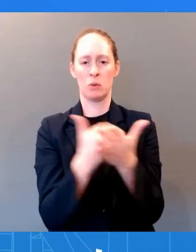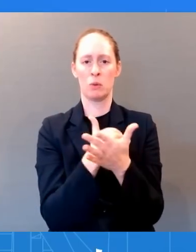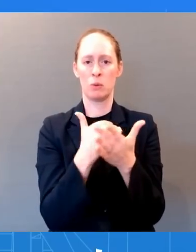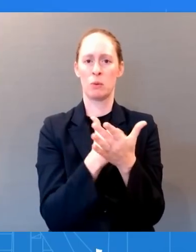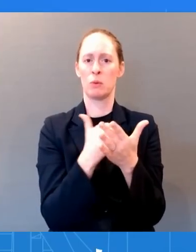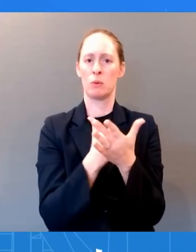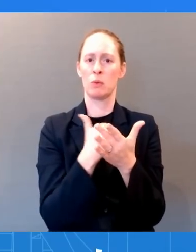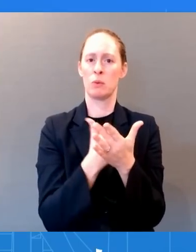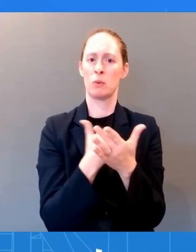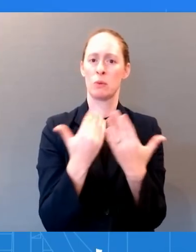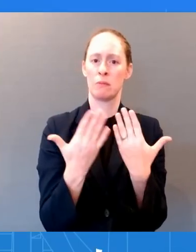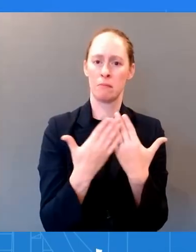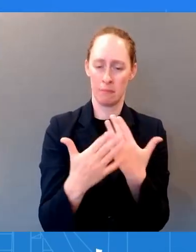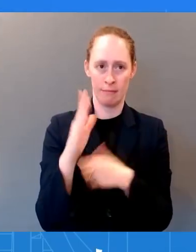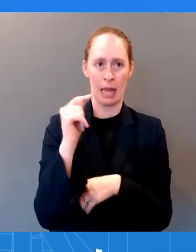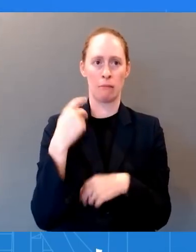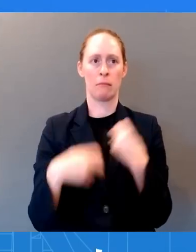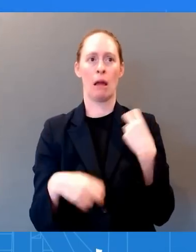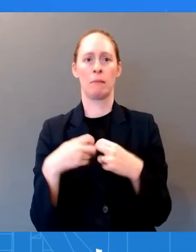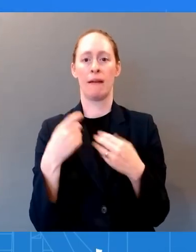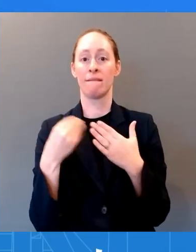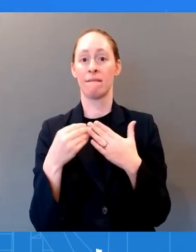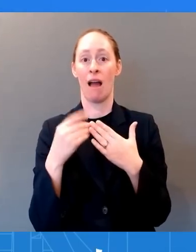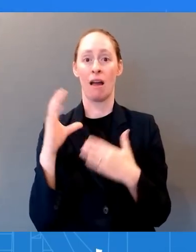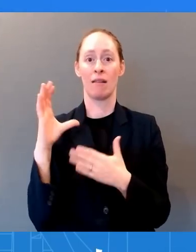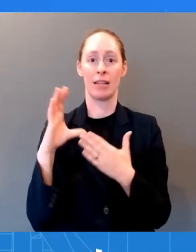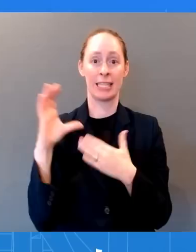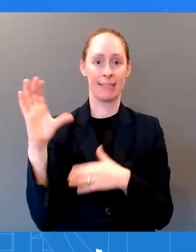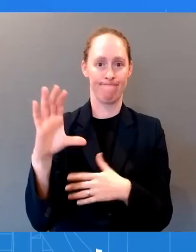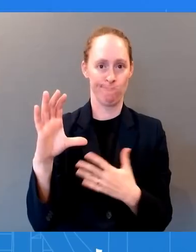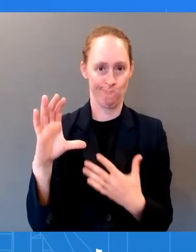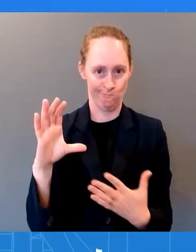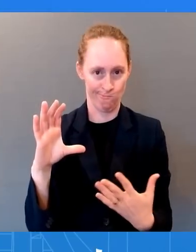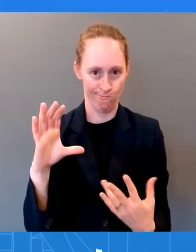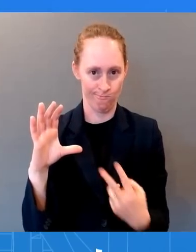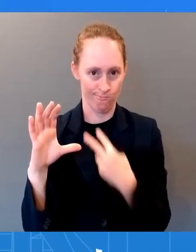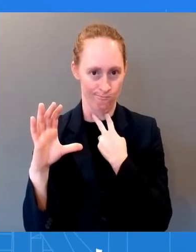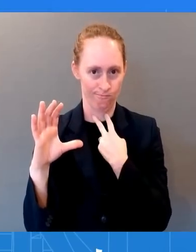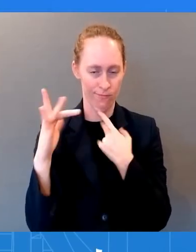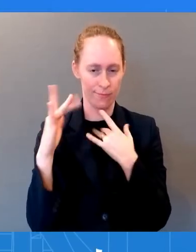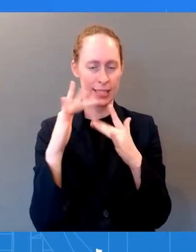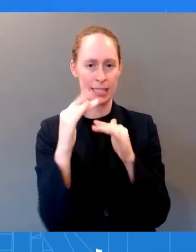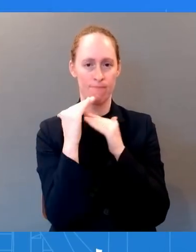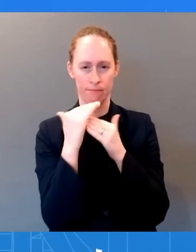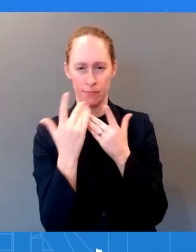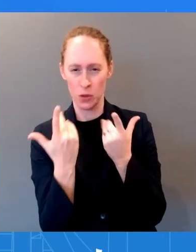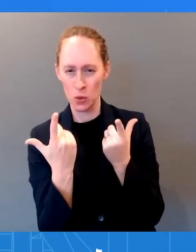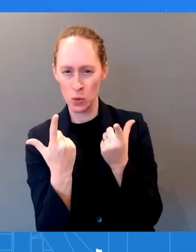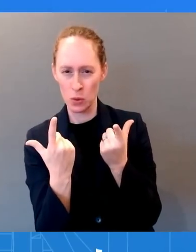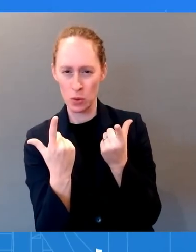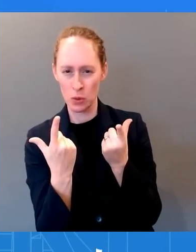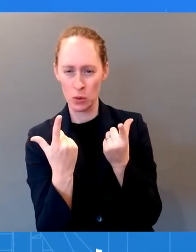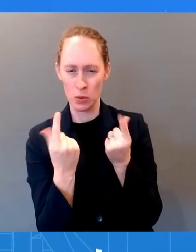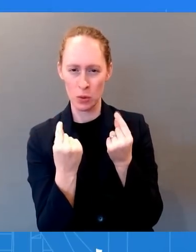So, just to clarify, when you're trying to combat some of the hesitancy questions right now -- you know, right now only half of Americans eligible